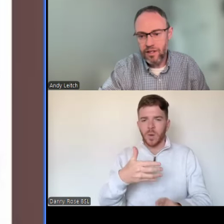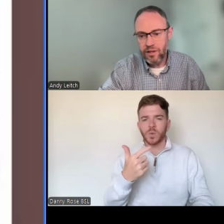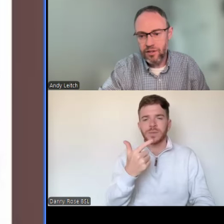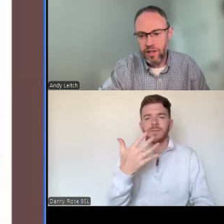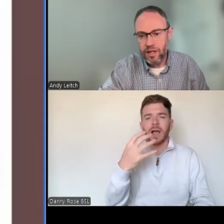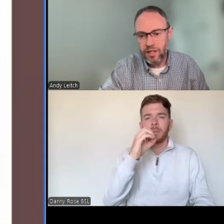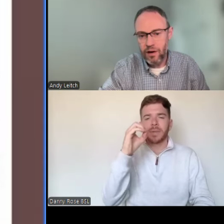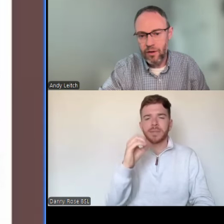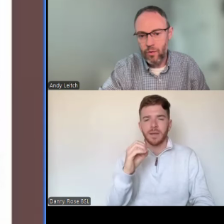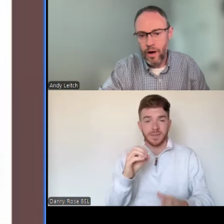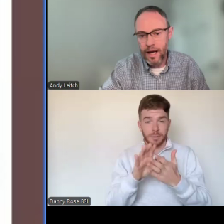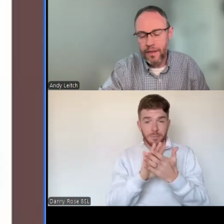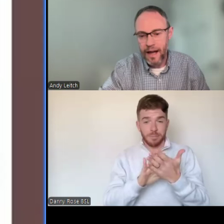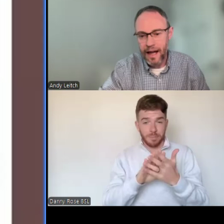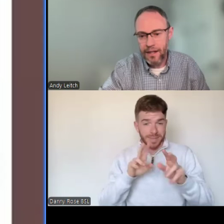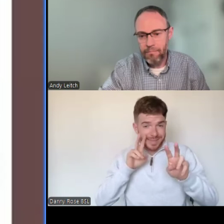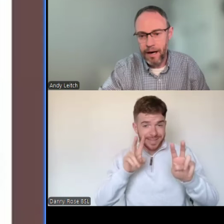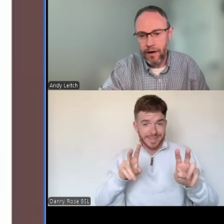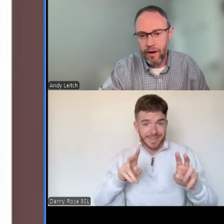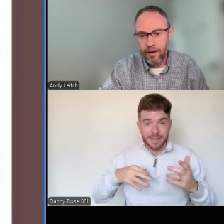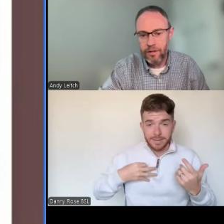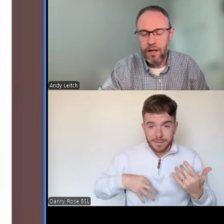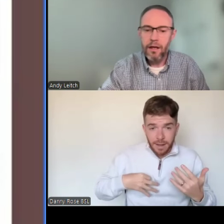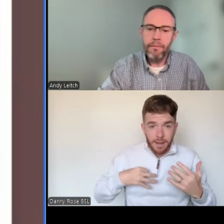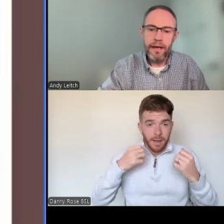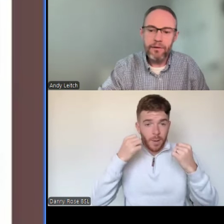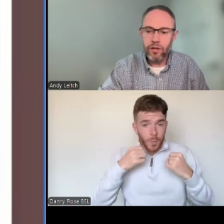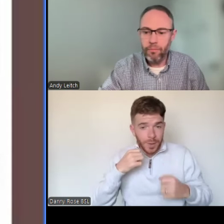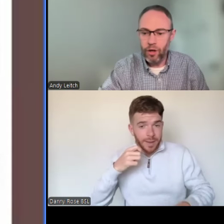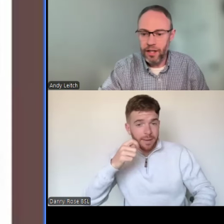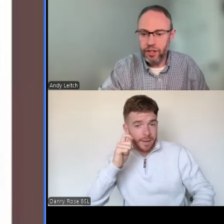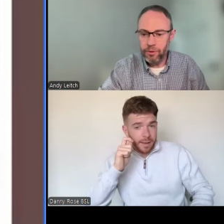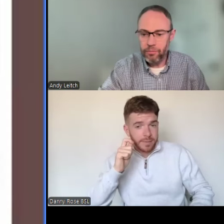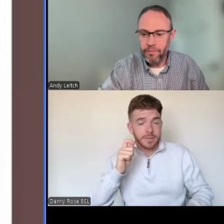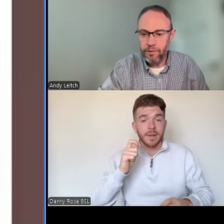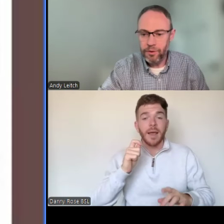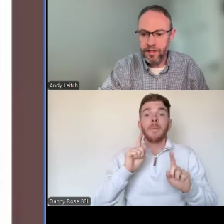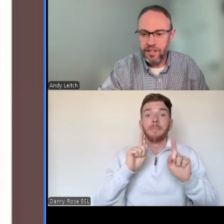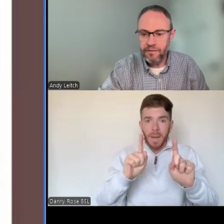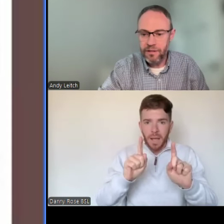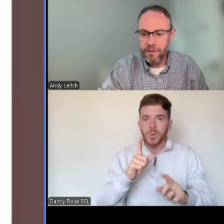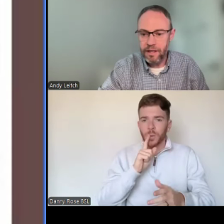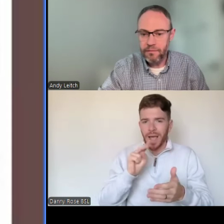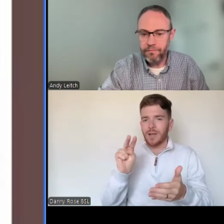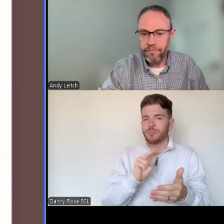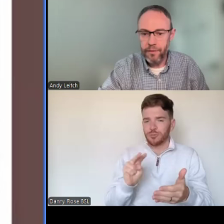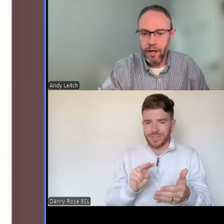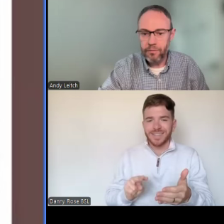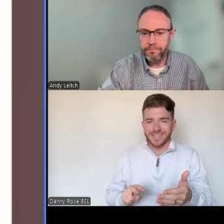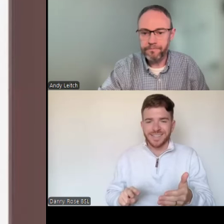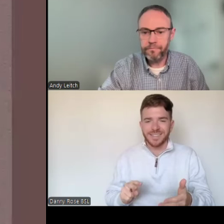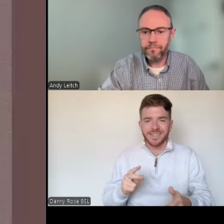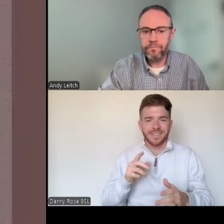I can still see the guitar and the wig and the hat in the background, but now it's a lot more legible. Maybe we'll do it at 70% There we go.